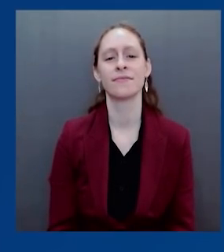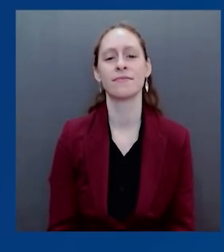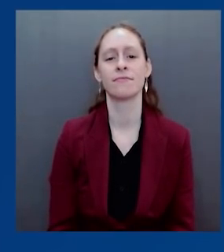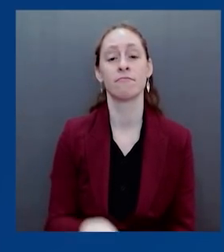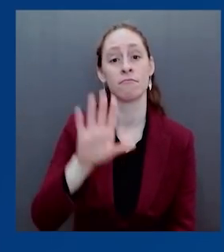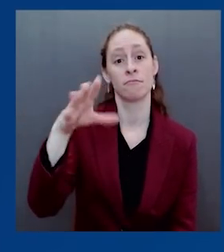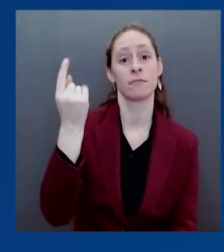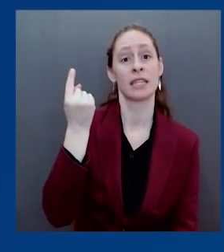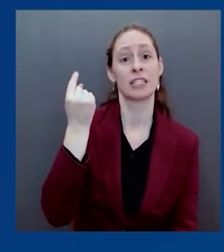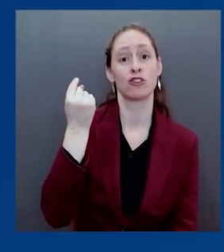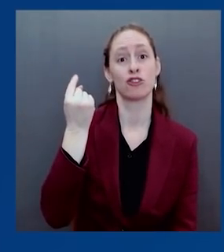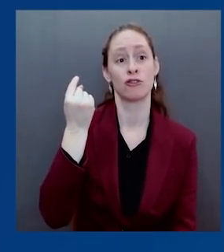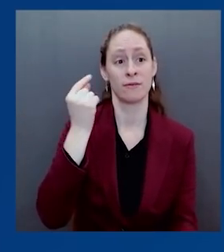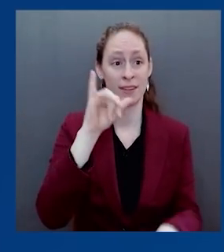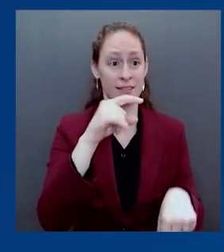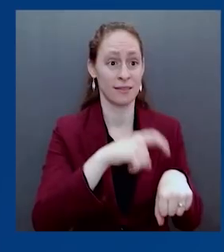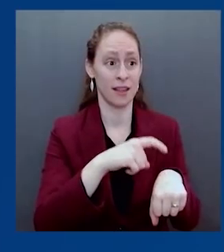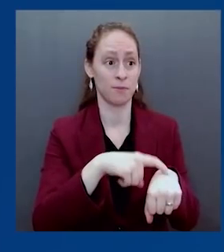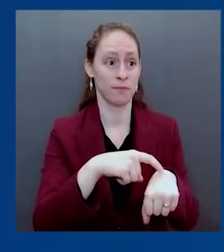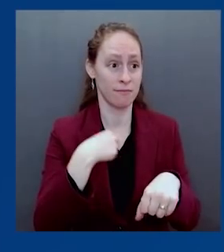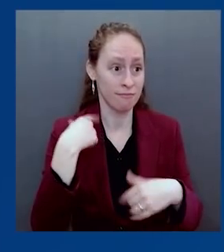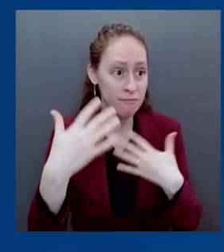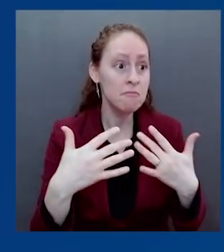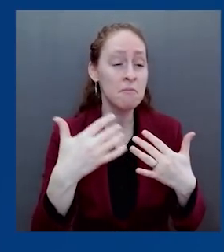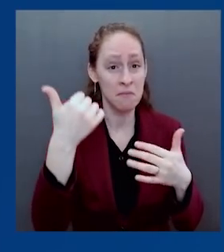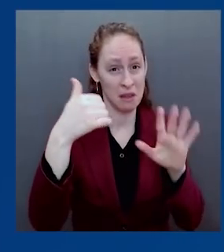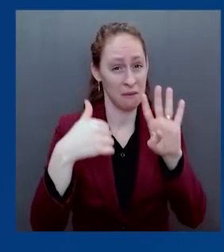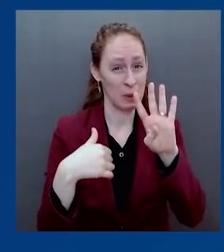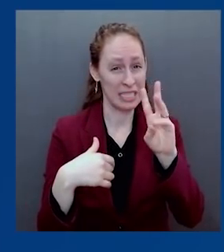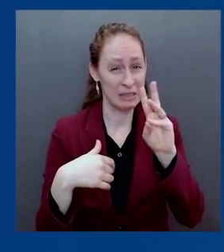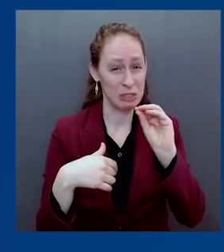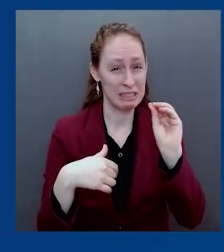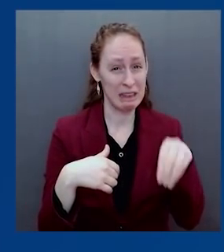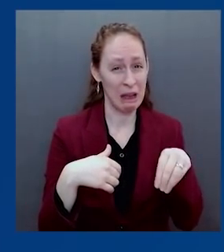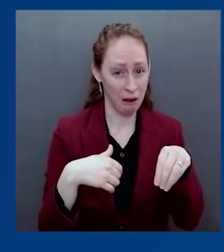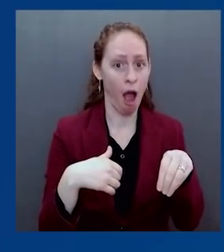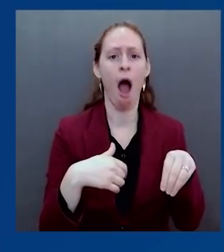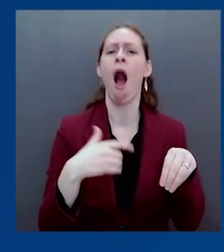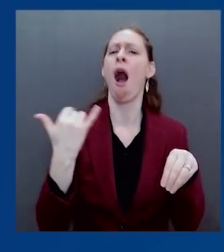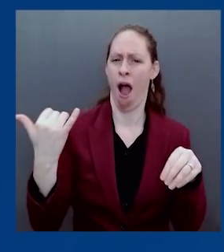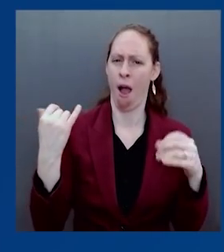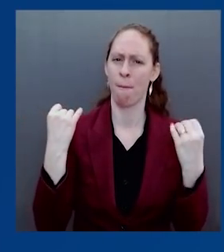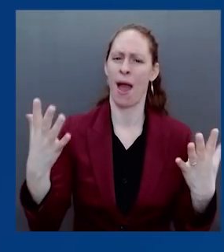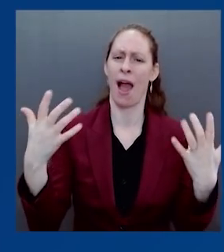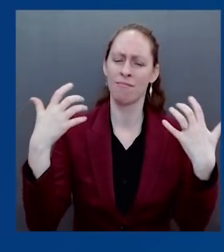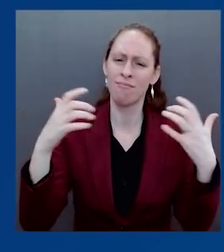The Omicron variant is driving unprecedented demand for testing, so we need to ensure school leaders